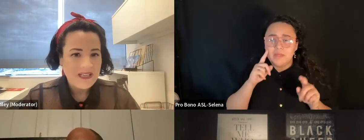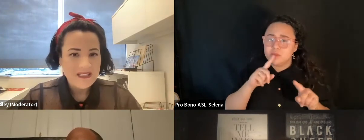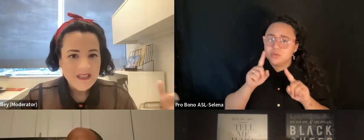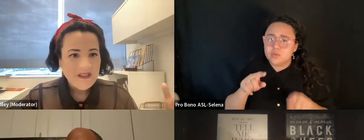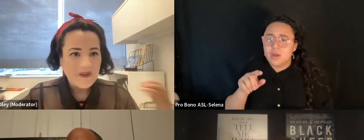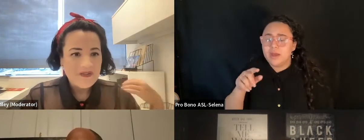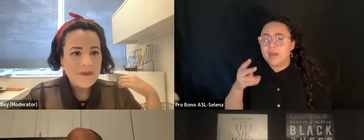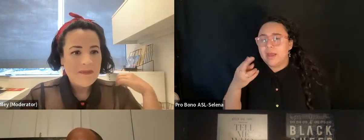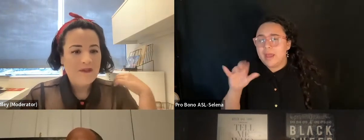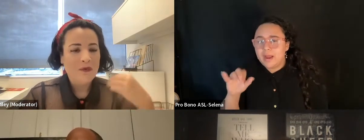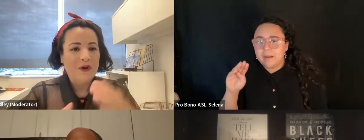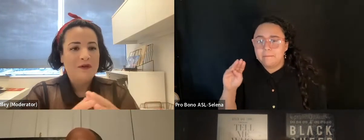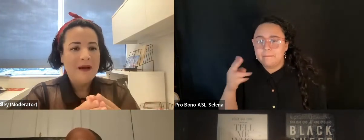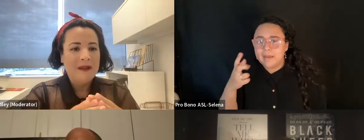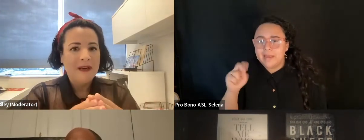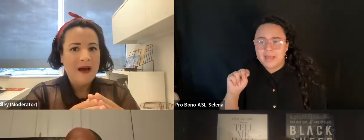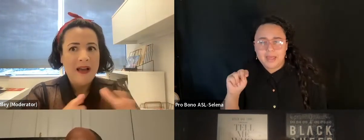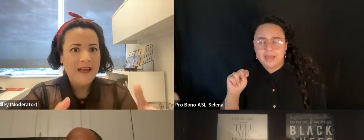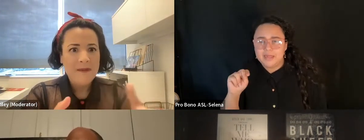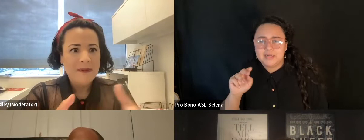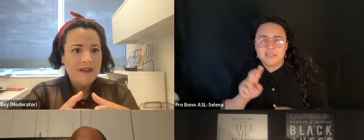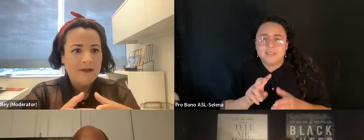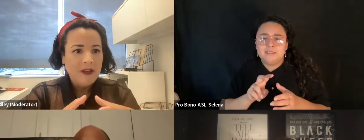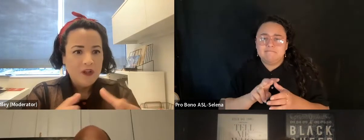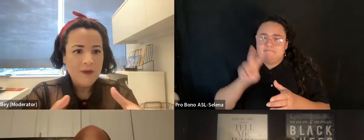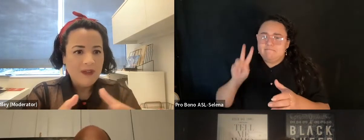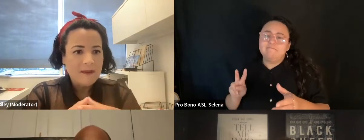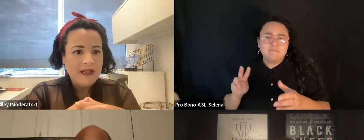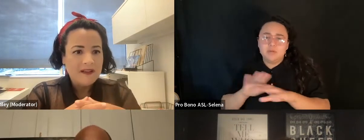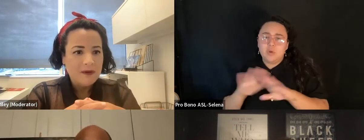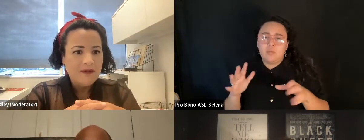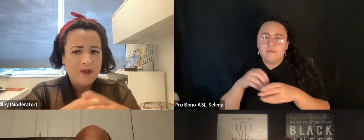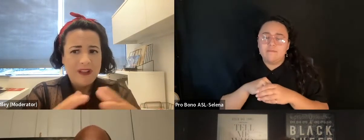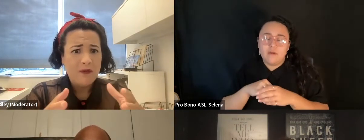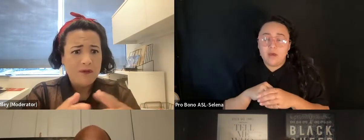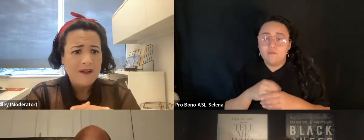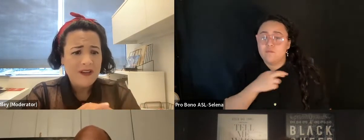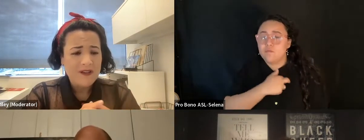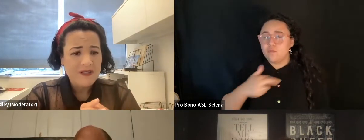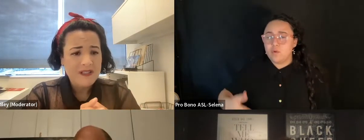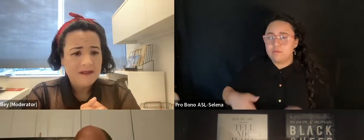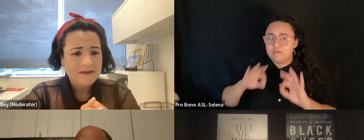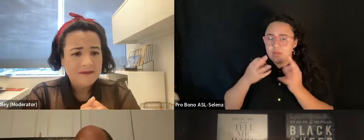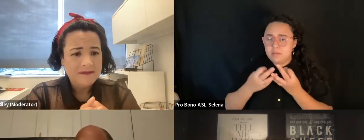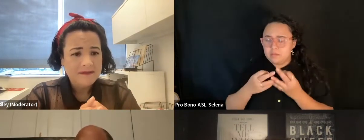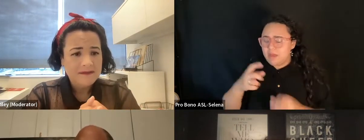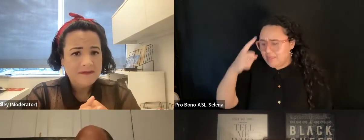But Ed, I believe you have been wanting to make this movie for 4 or 5 years. I have.